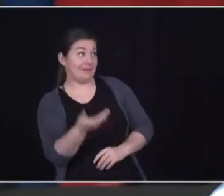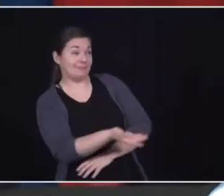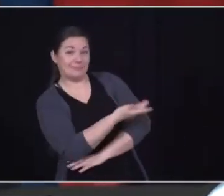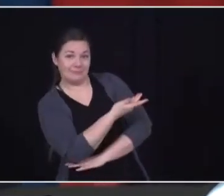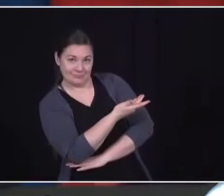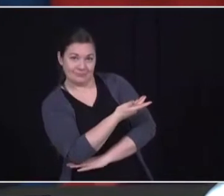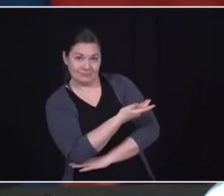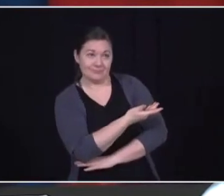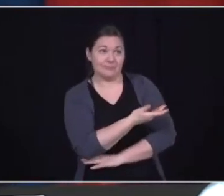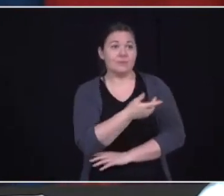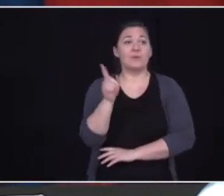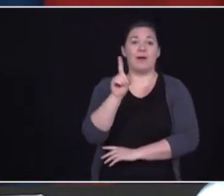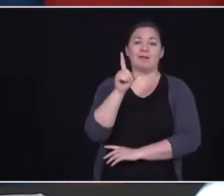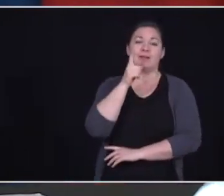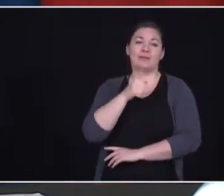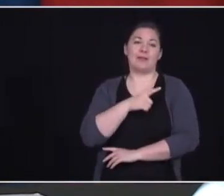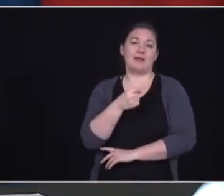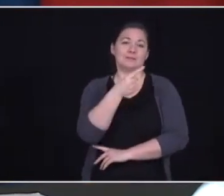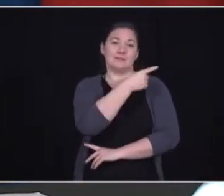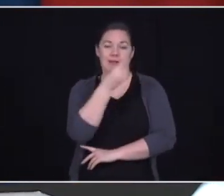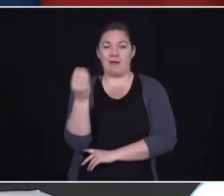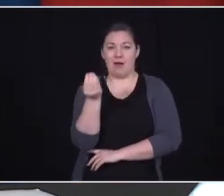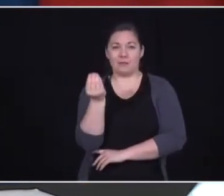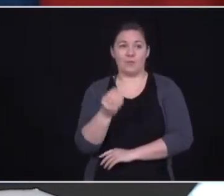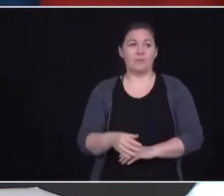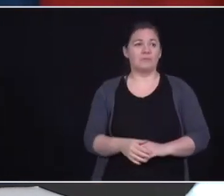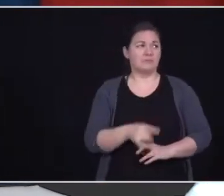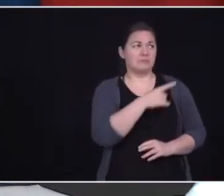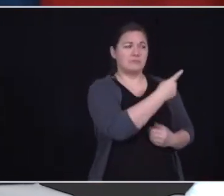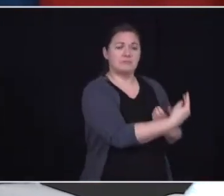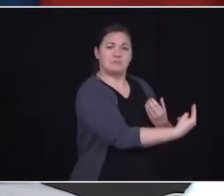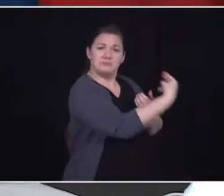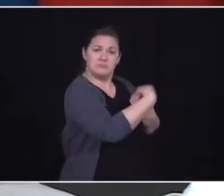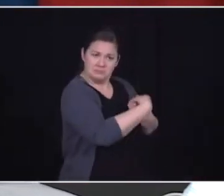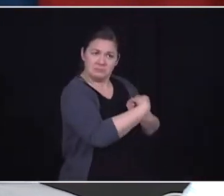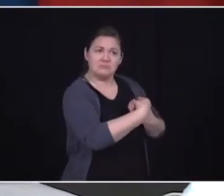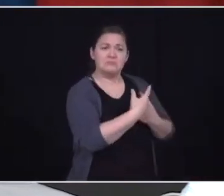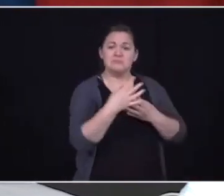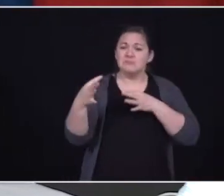Smith who was over my shoulder on ATV, Dr. Smith is in London Ontario,